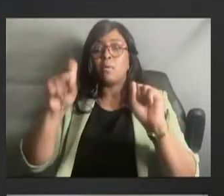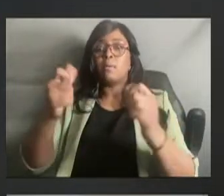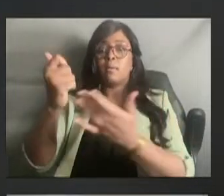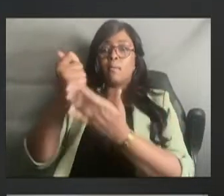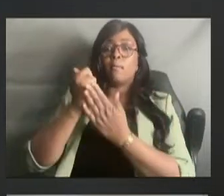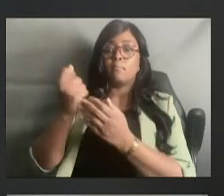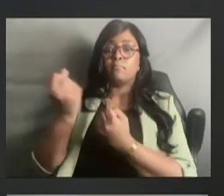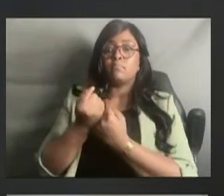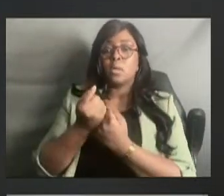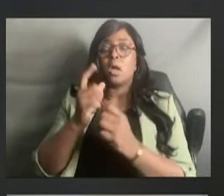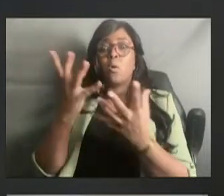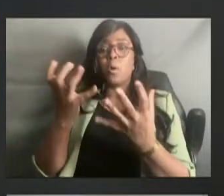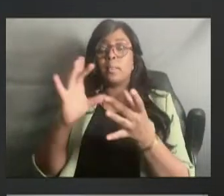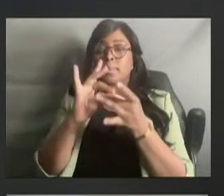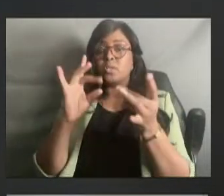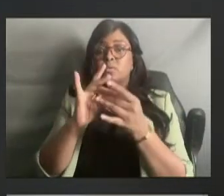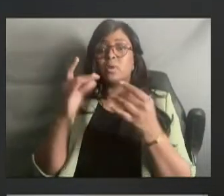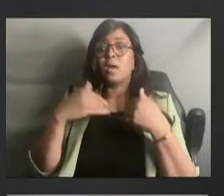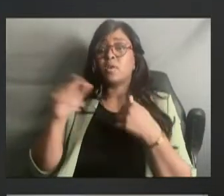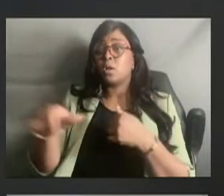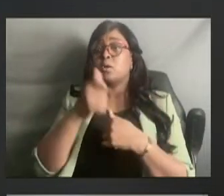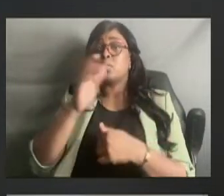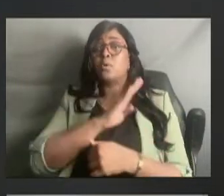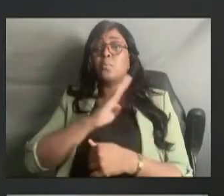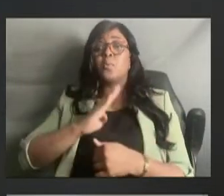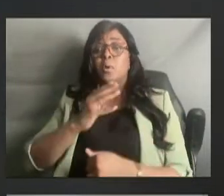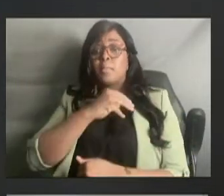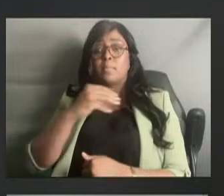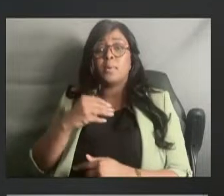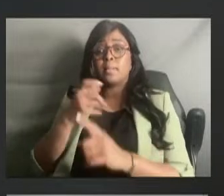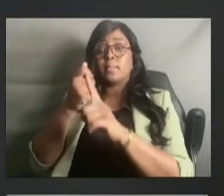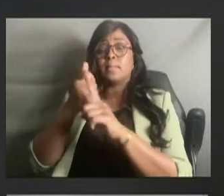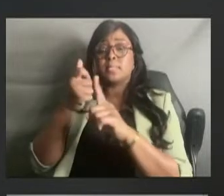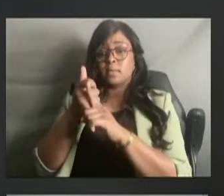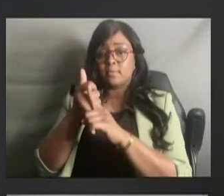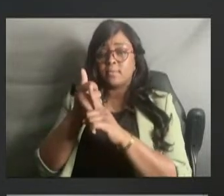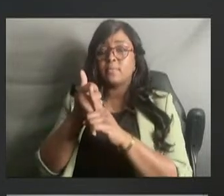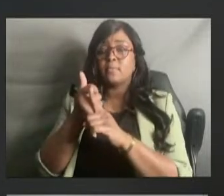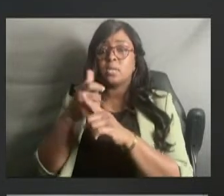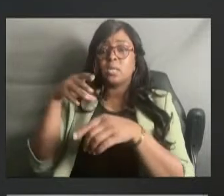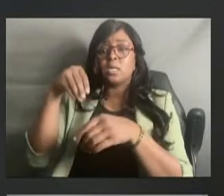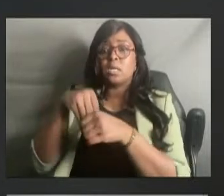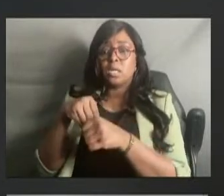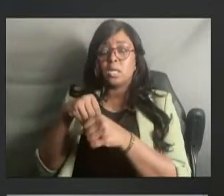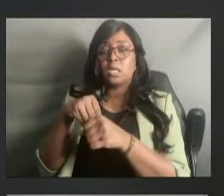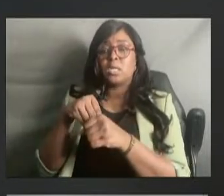and also in particular how you can help. I do want to point out